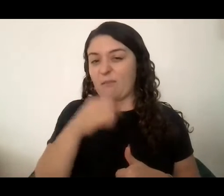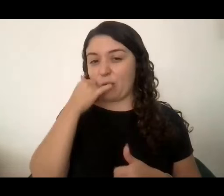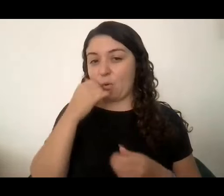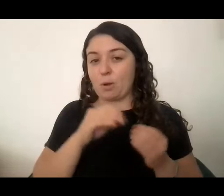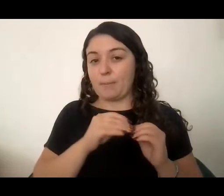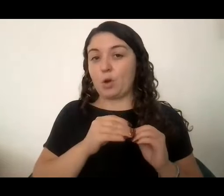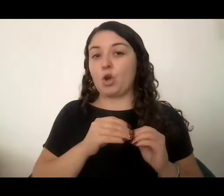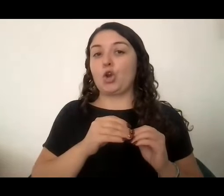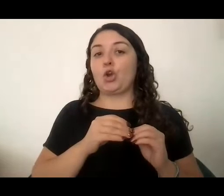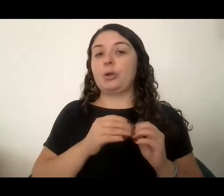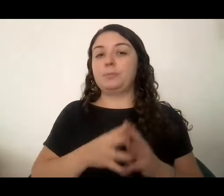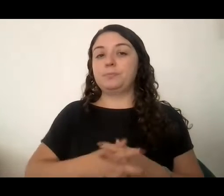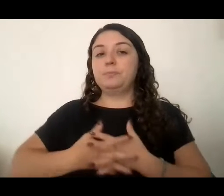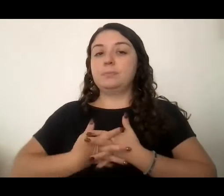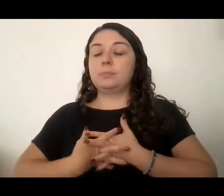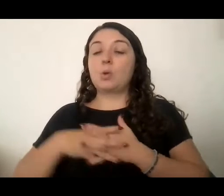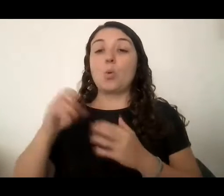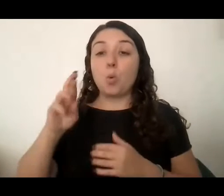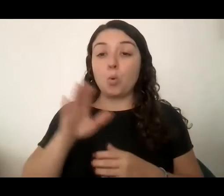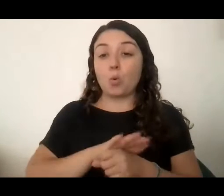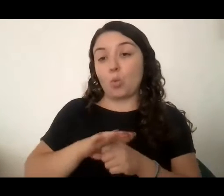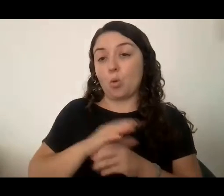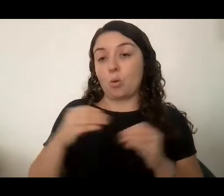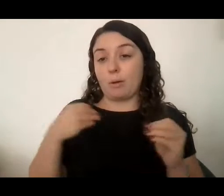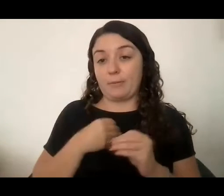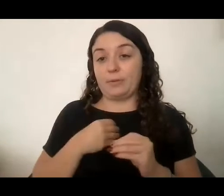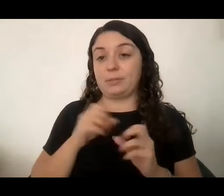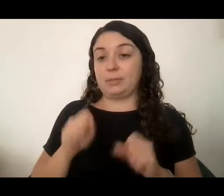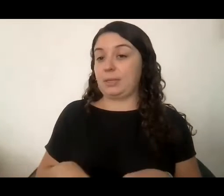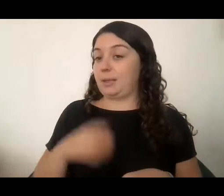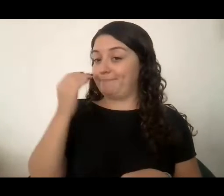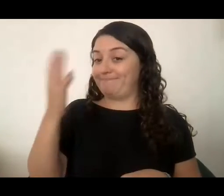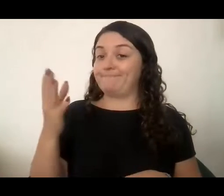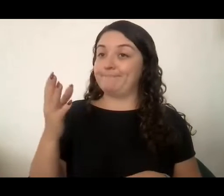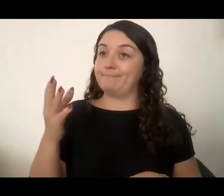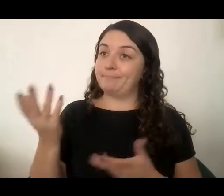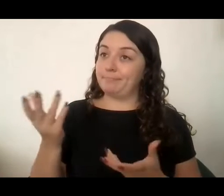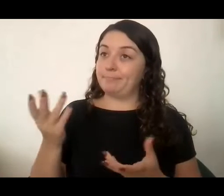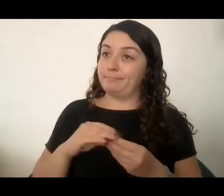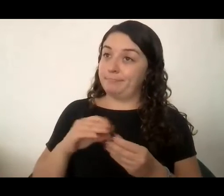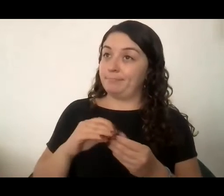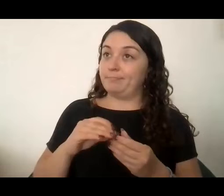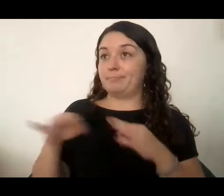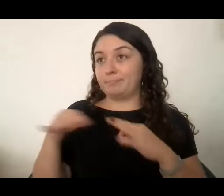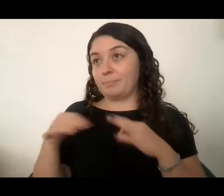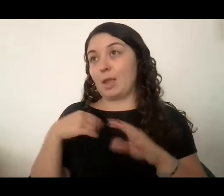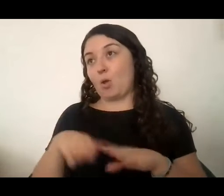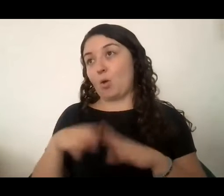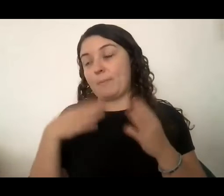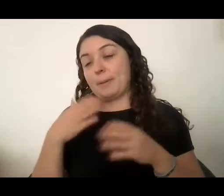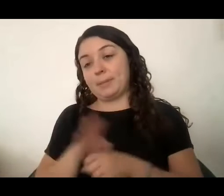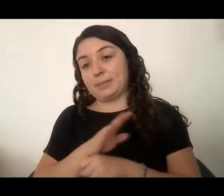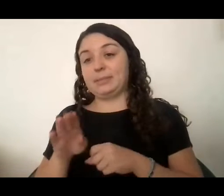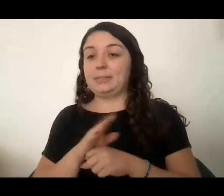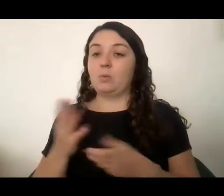local office, and communicate, I've opened a business, and here are some details about it.